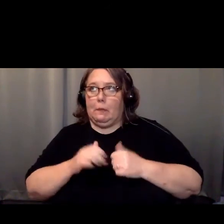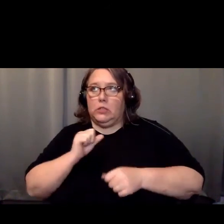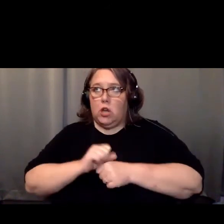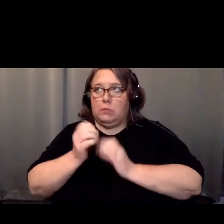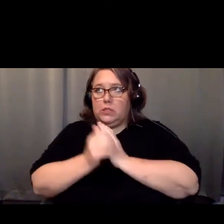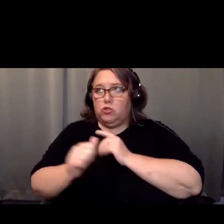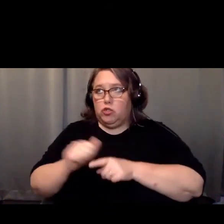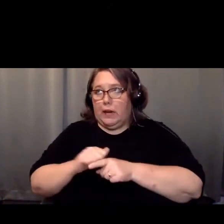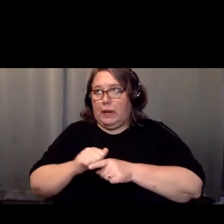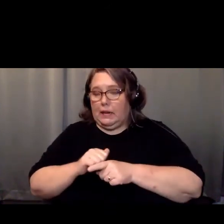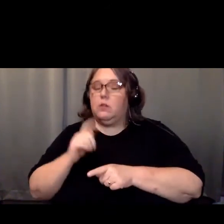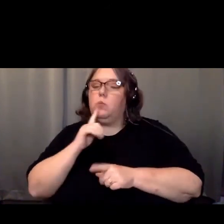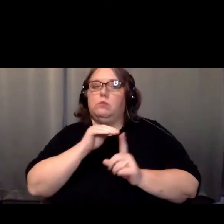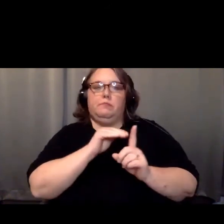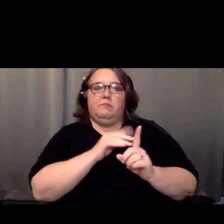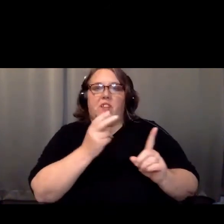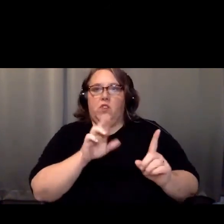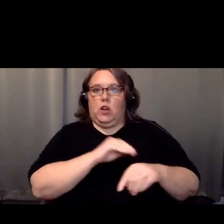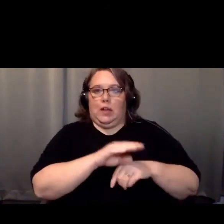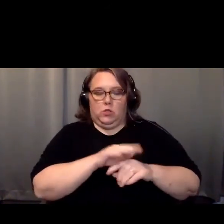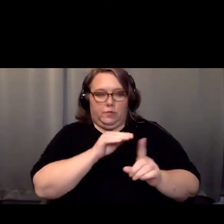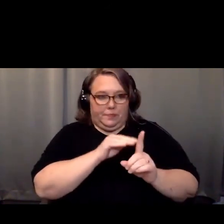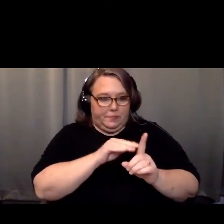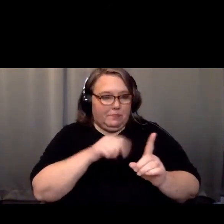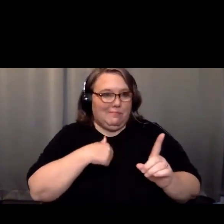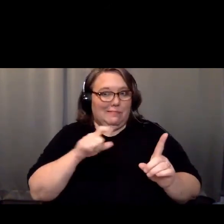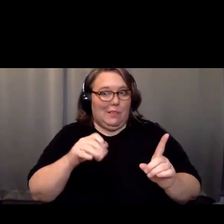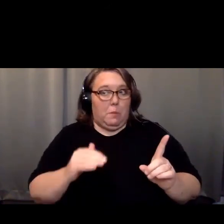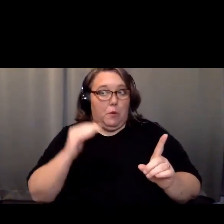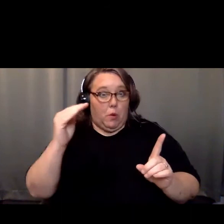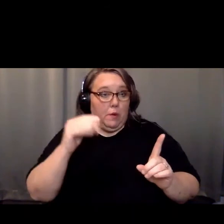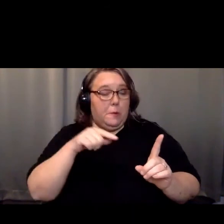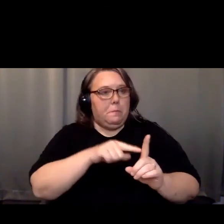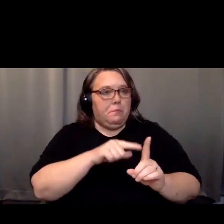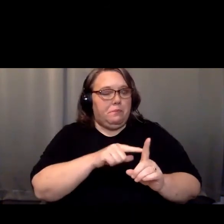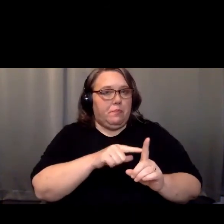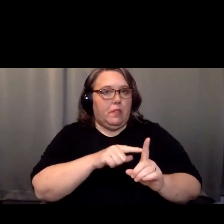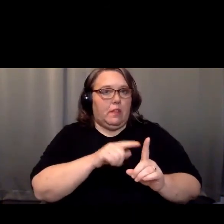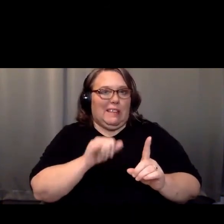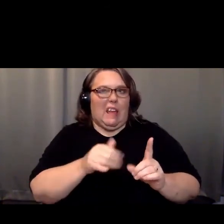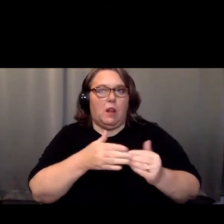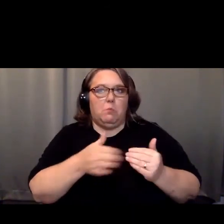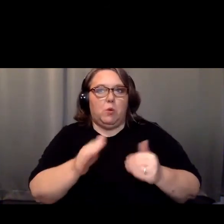So, if that is the case, those services could be provided through post-employment services,